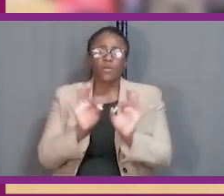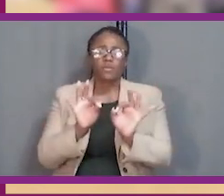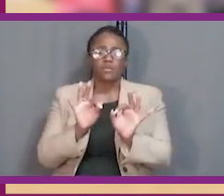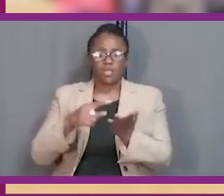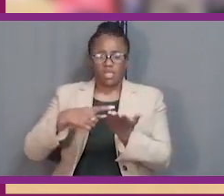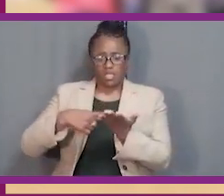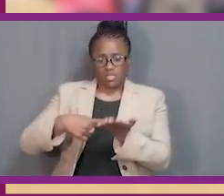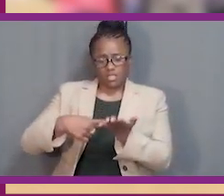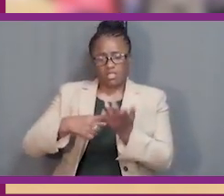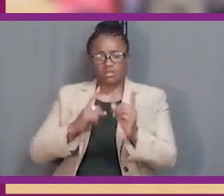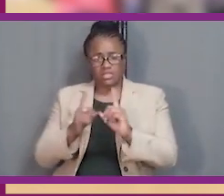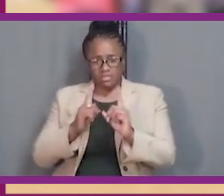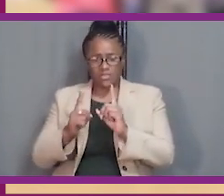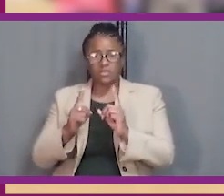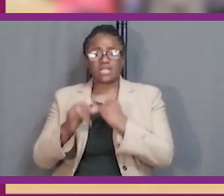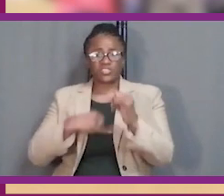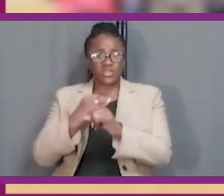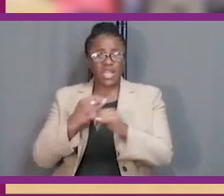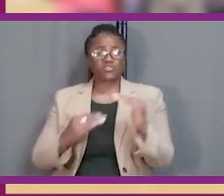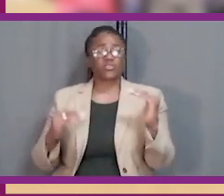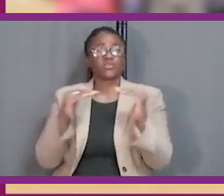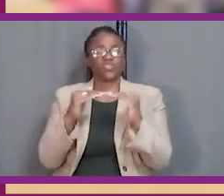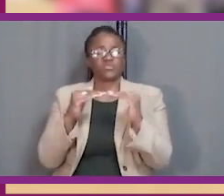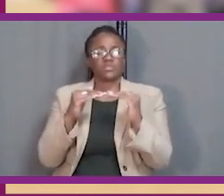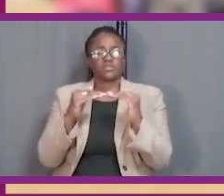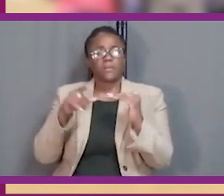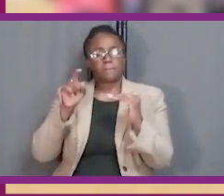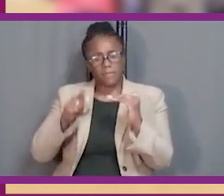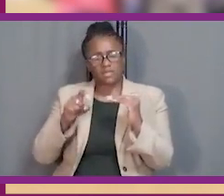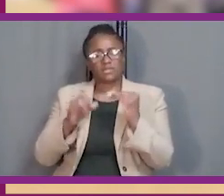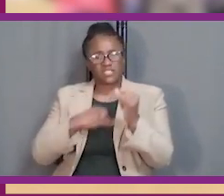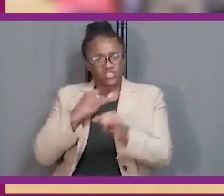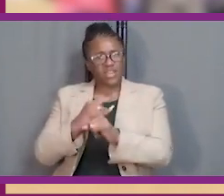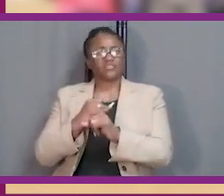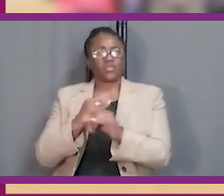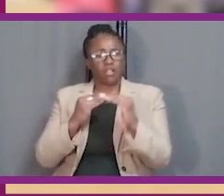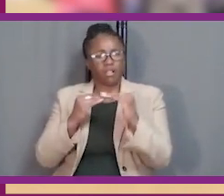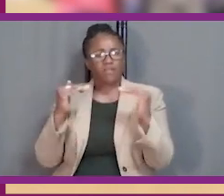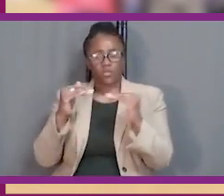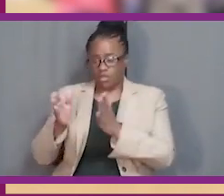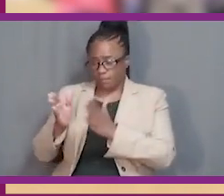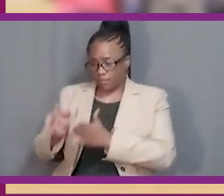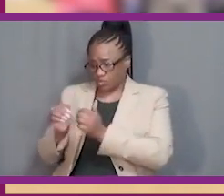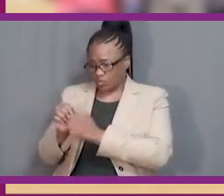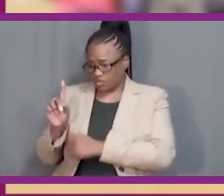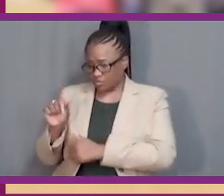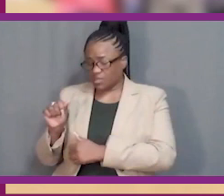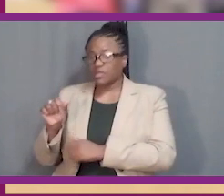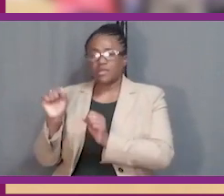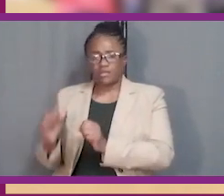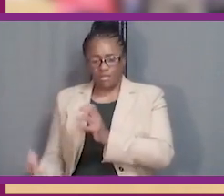with disabilities will be able to be part of the international community in all aspects,